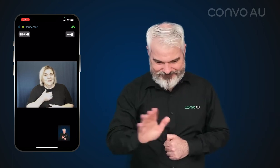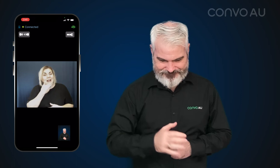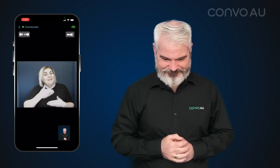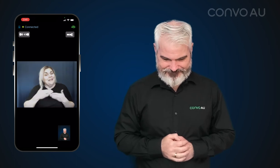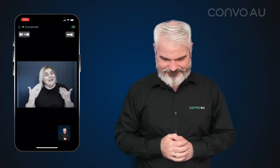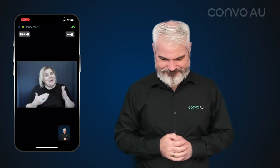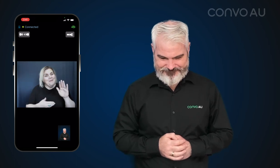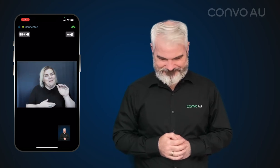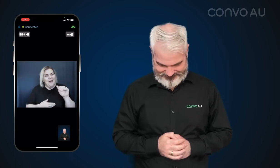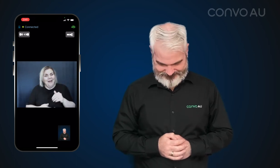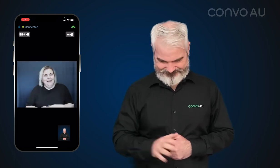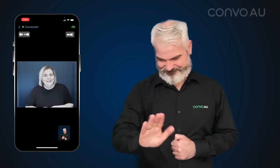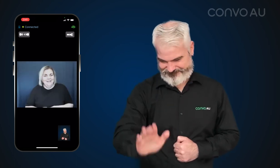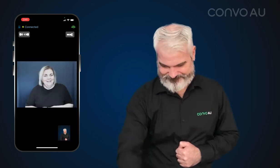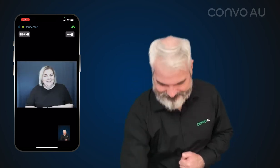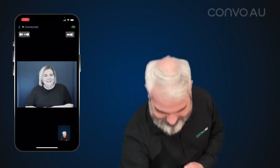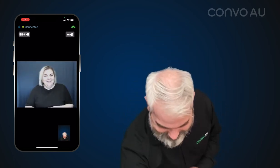Have a lovely day. Bye. Bye.